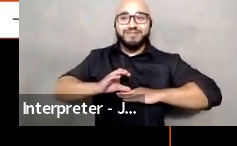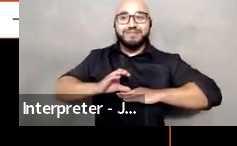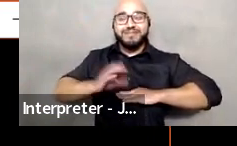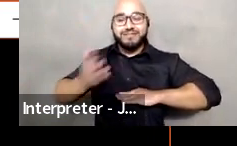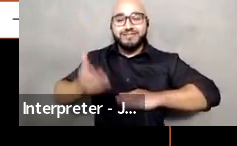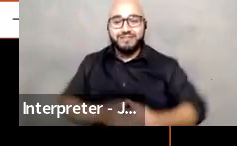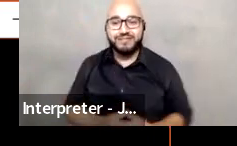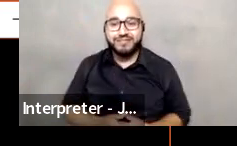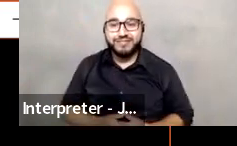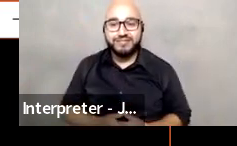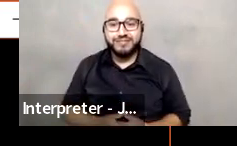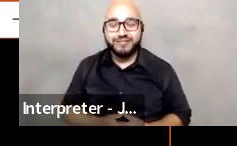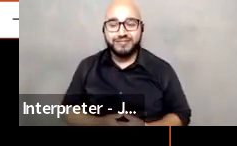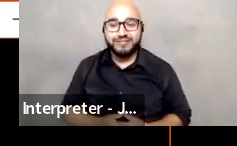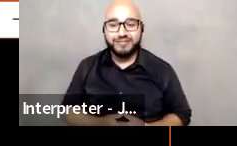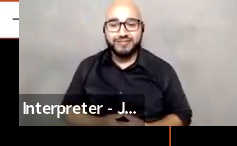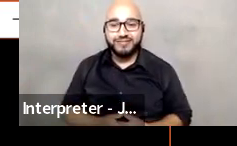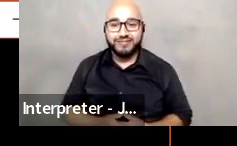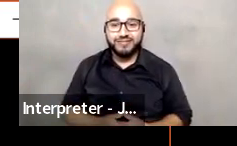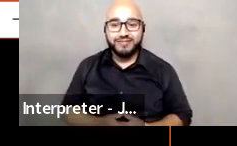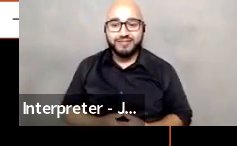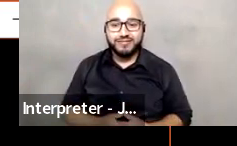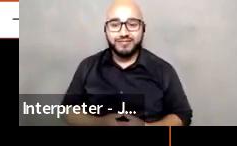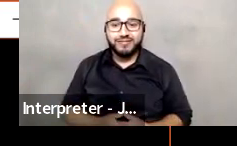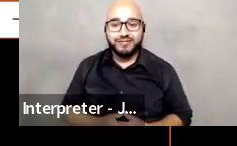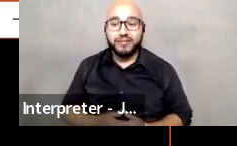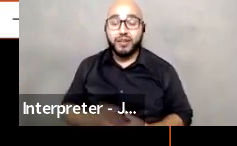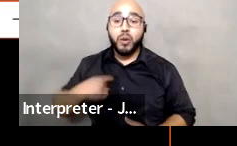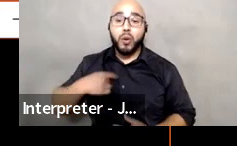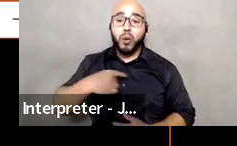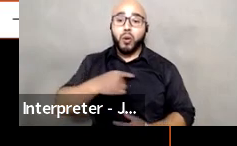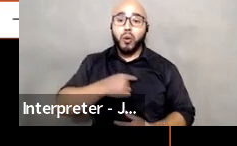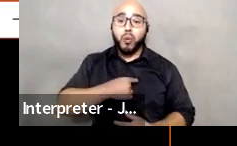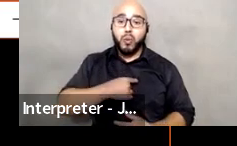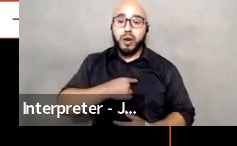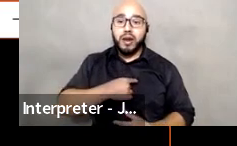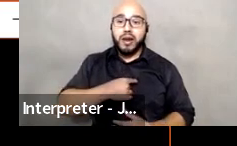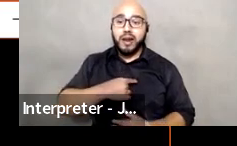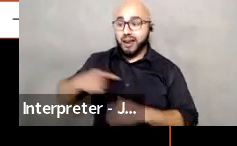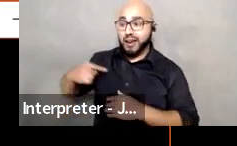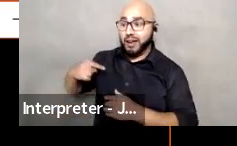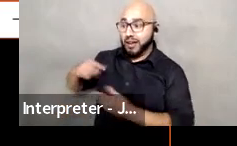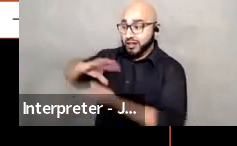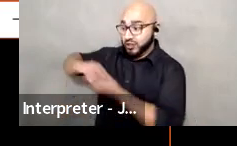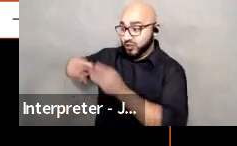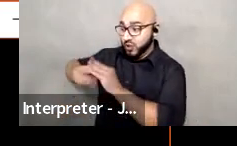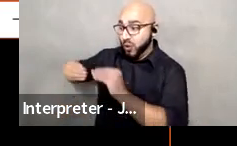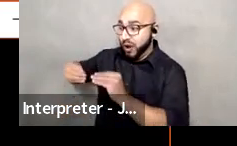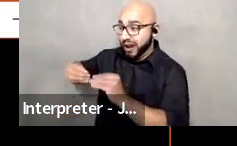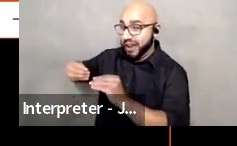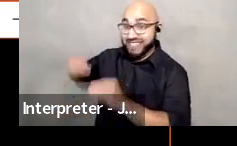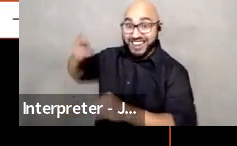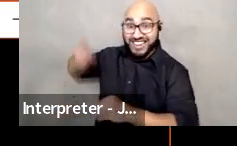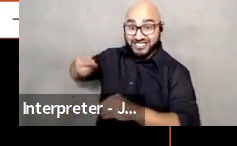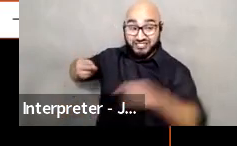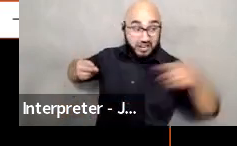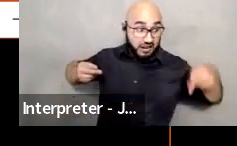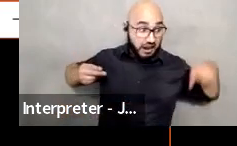That is that. That. We downplay the. Negative. Sides of history. And play up, or.